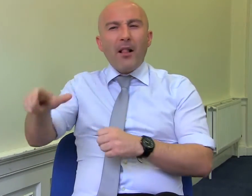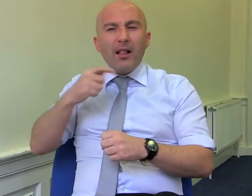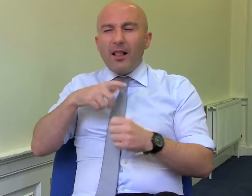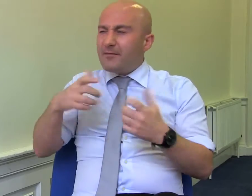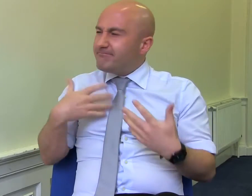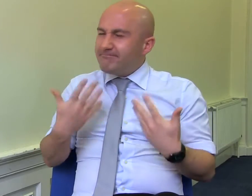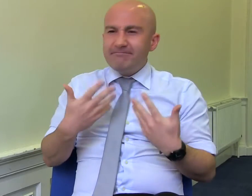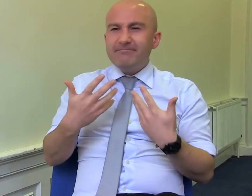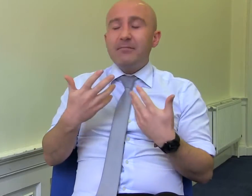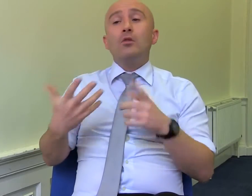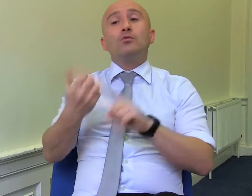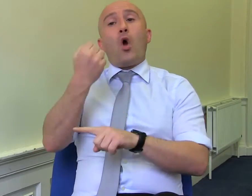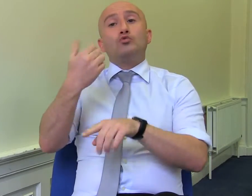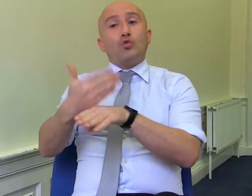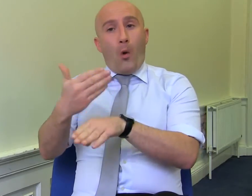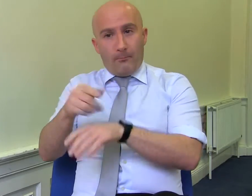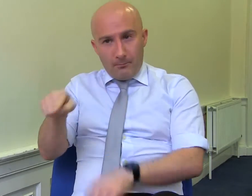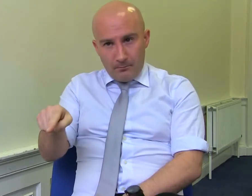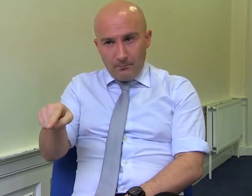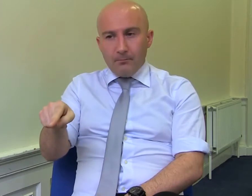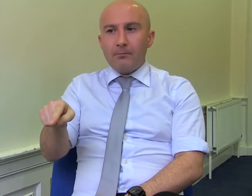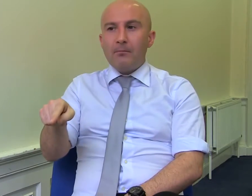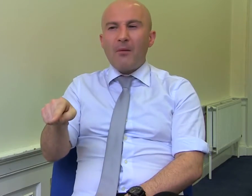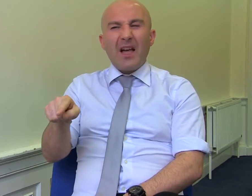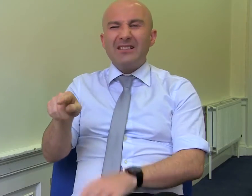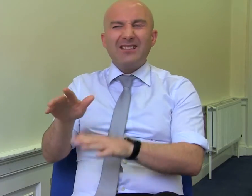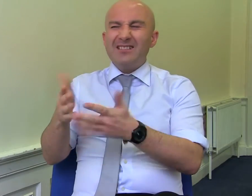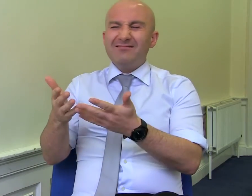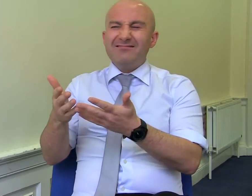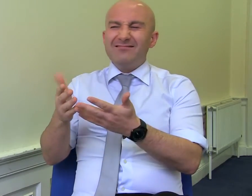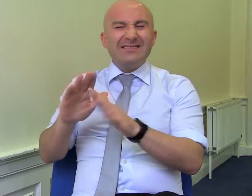I wanted to work with people. So I looked for a job and I got a job